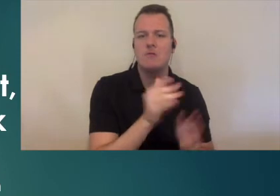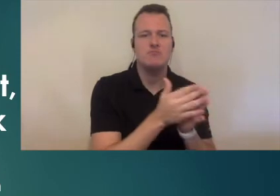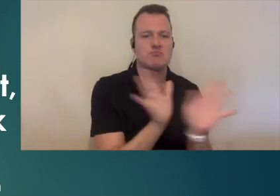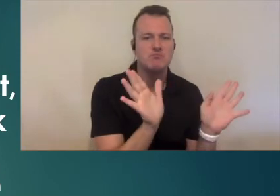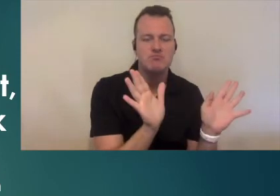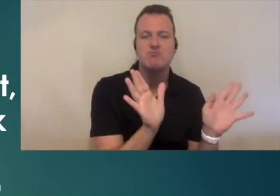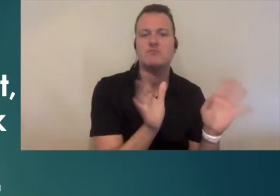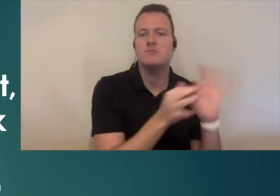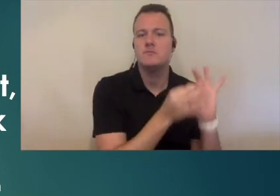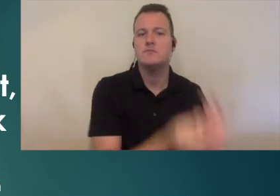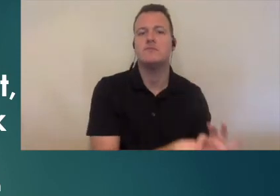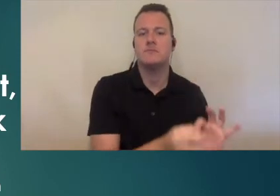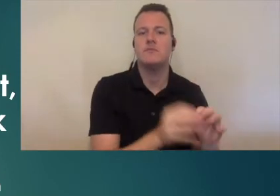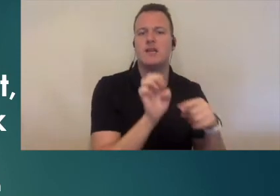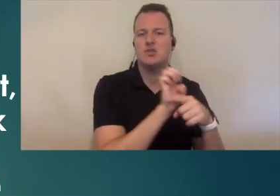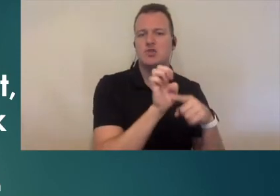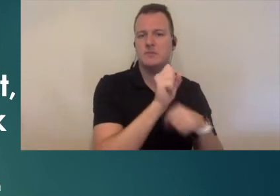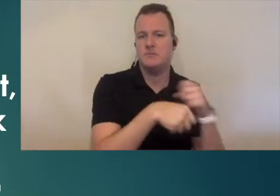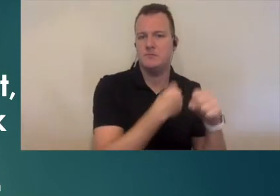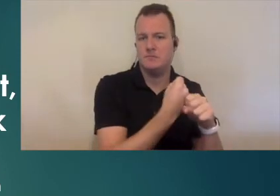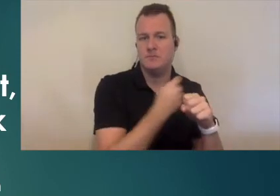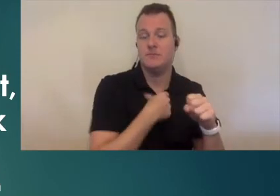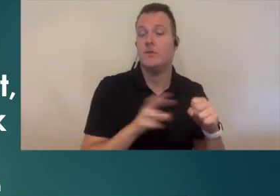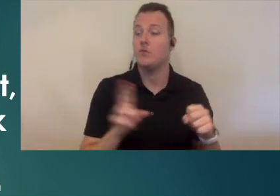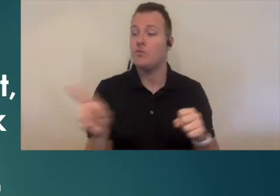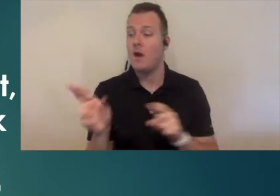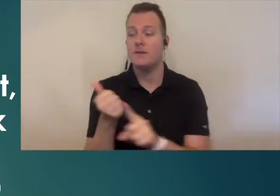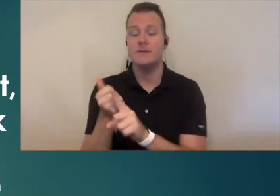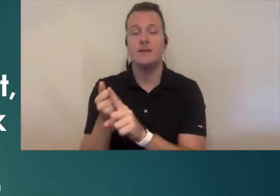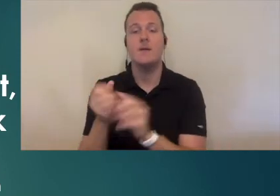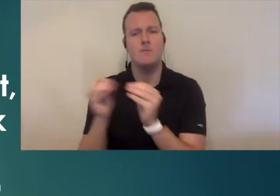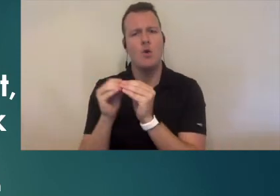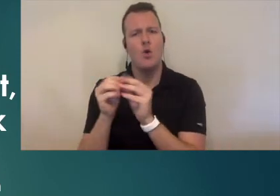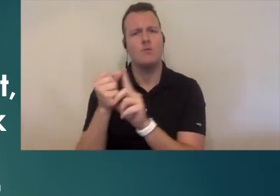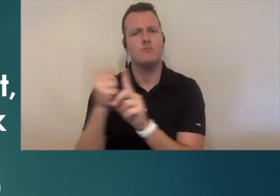externship year; however, on the right you'll see a more descriptive way of